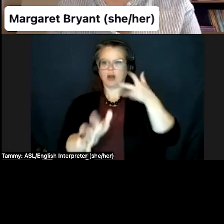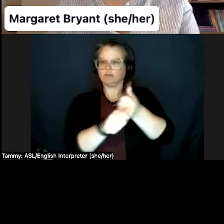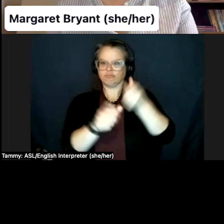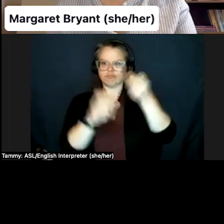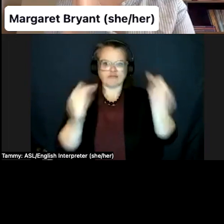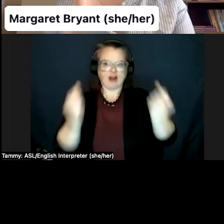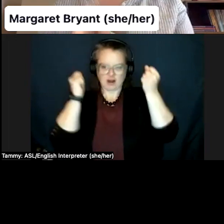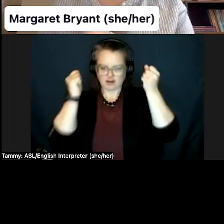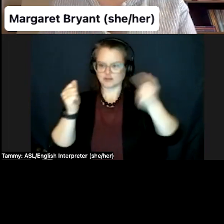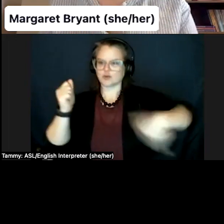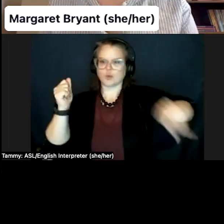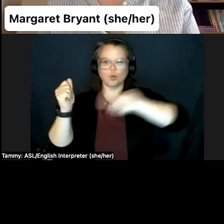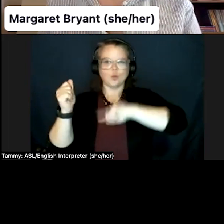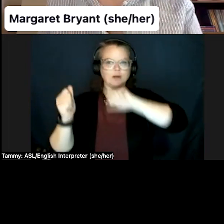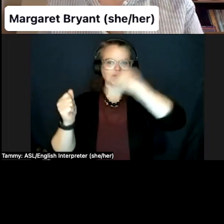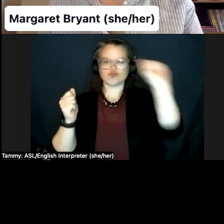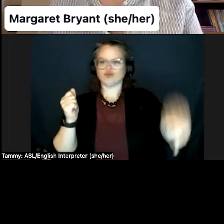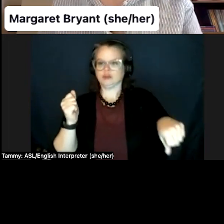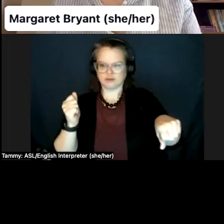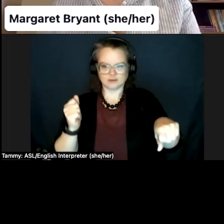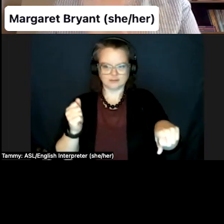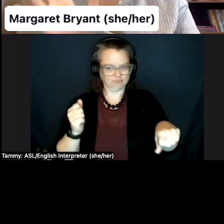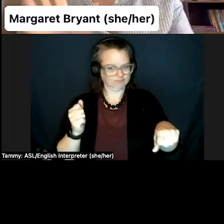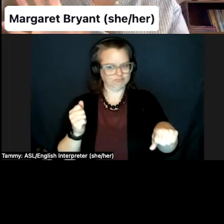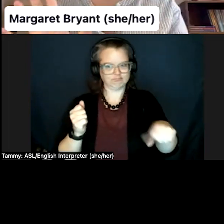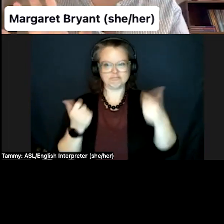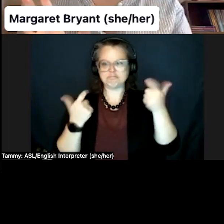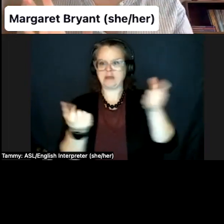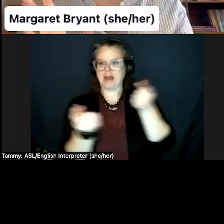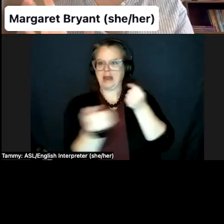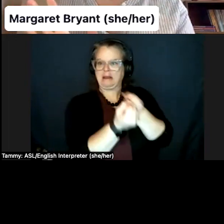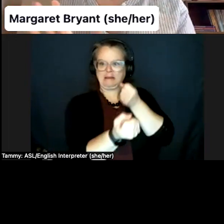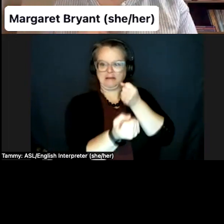And I think that's my top level view of Asana. And so we'll go on to my other favourite tool.